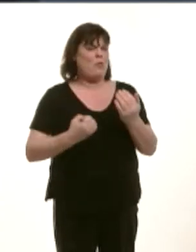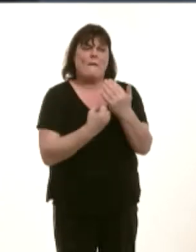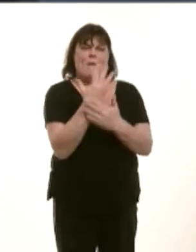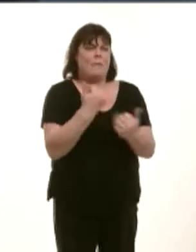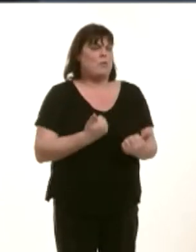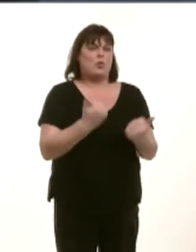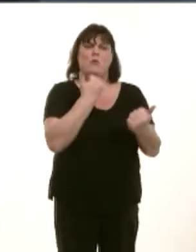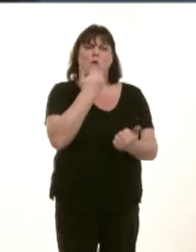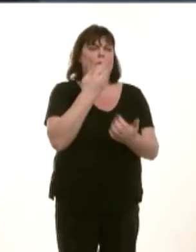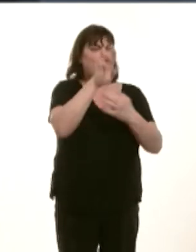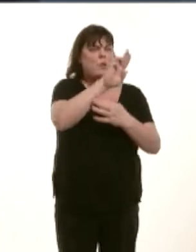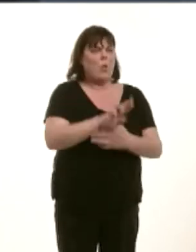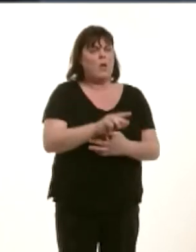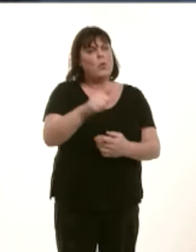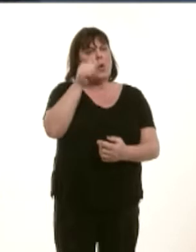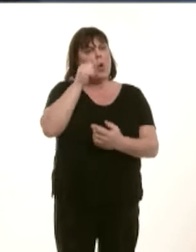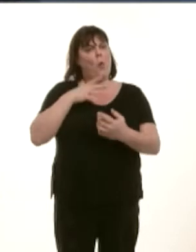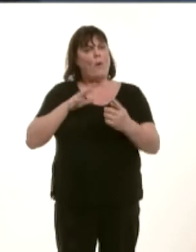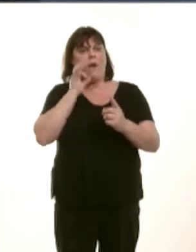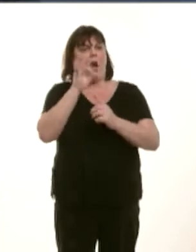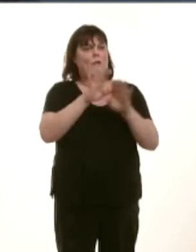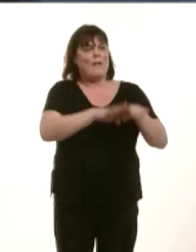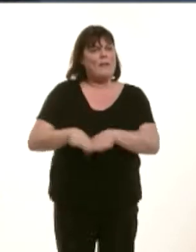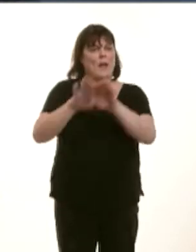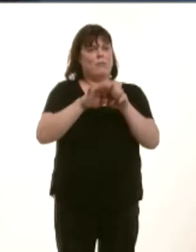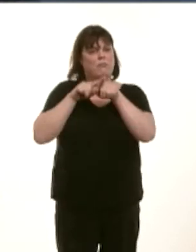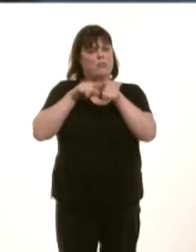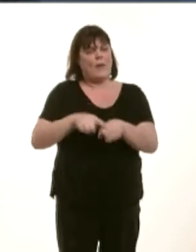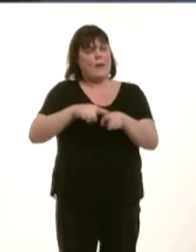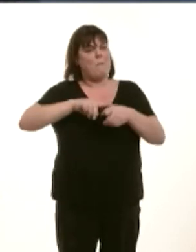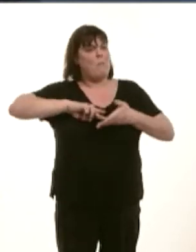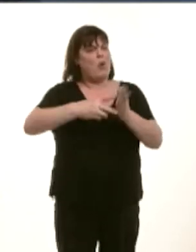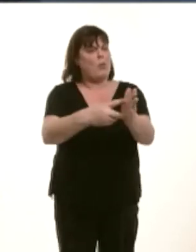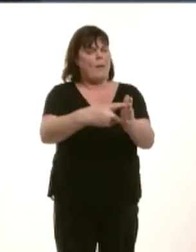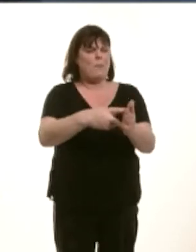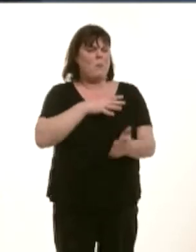have consistently called for a national tracking programme. Why is your Government tolerating